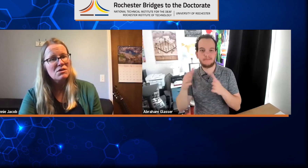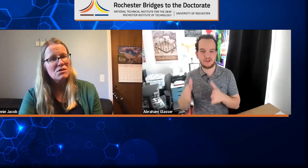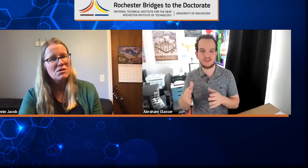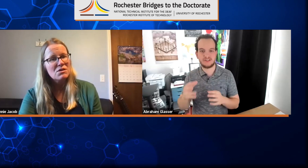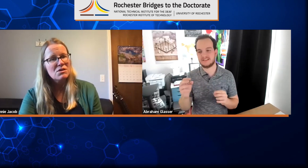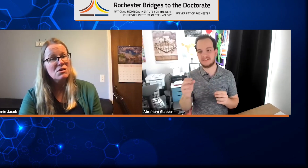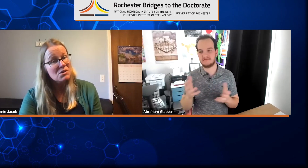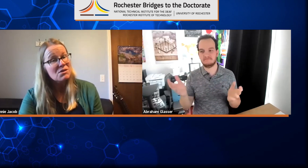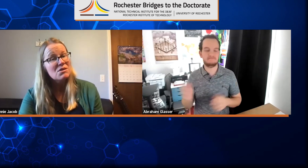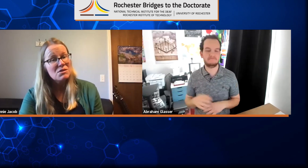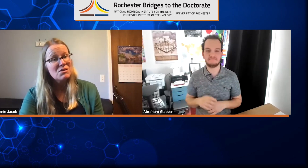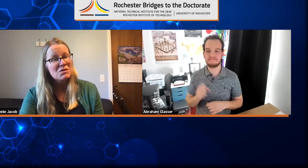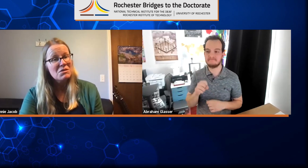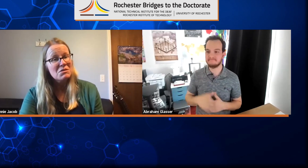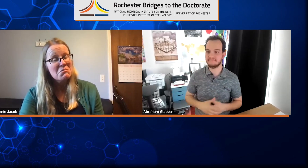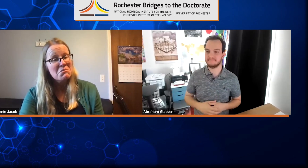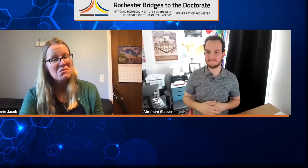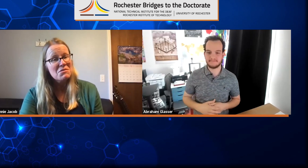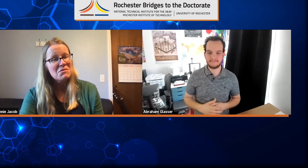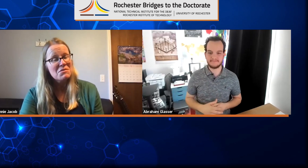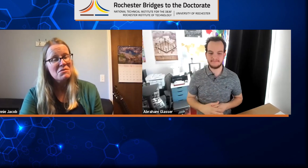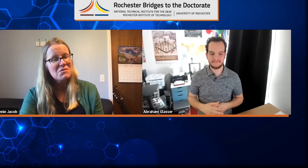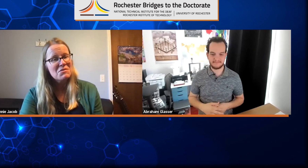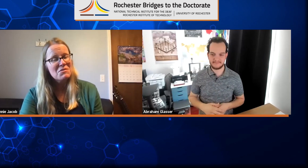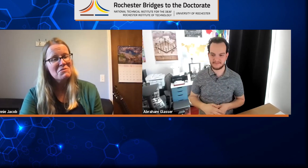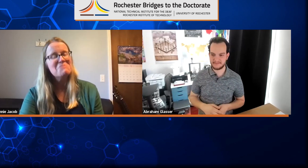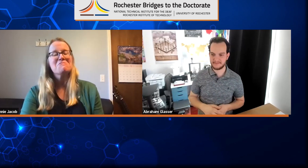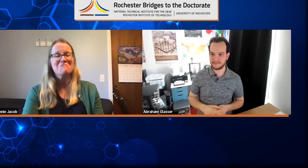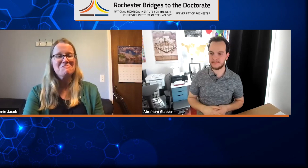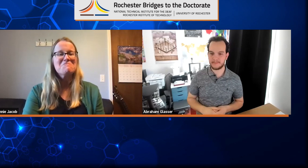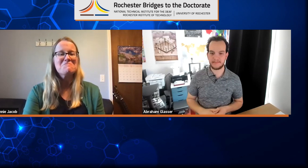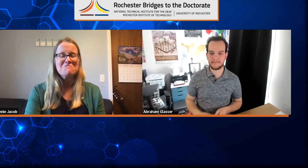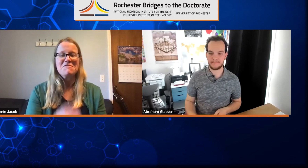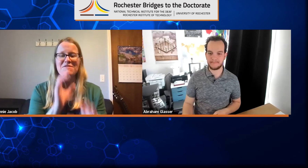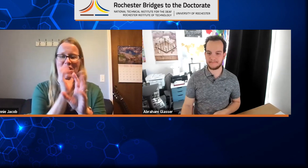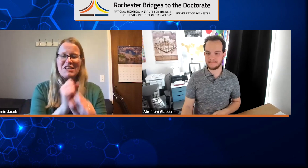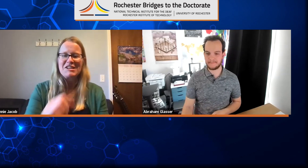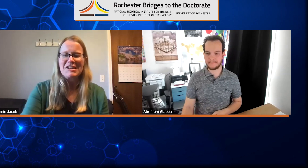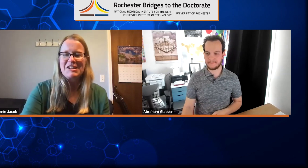and different things in the in-person sessions. Interesting.